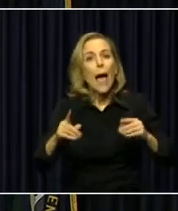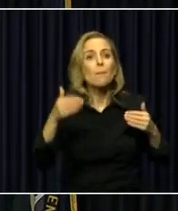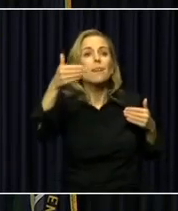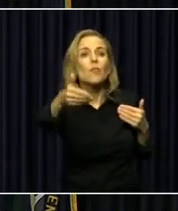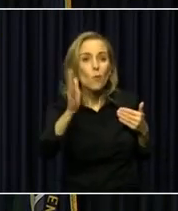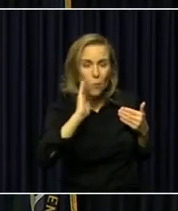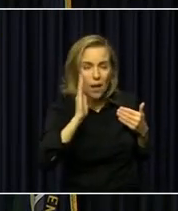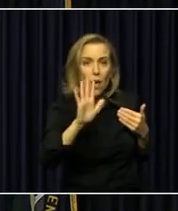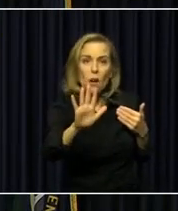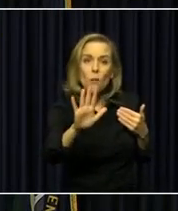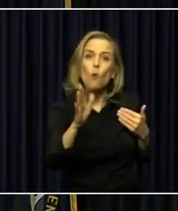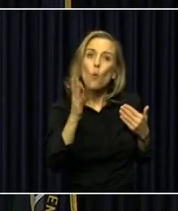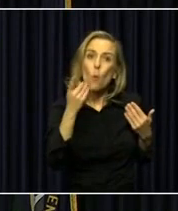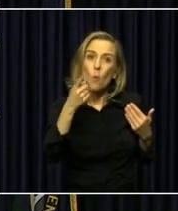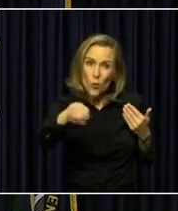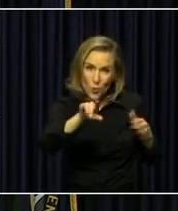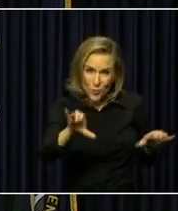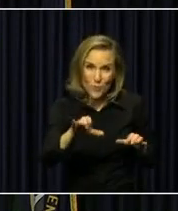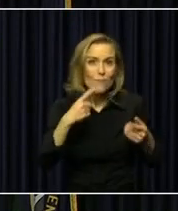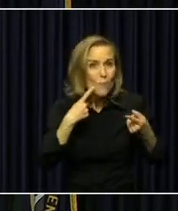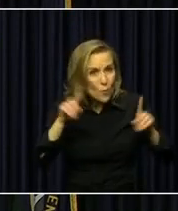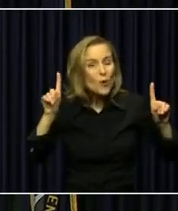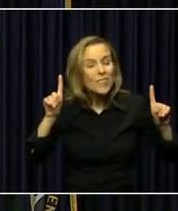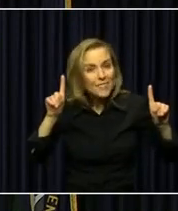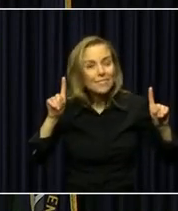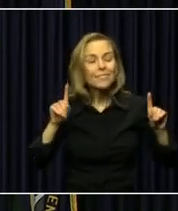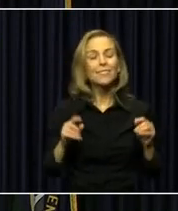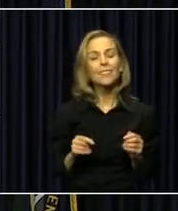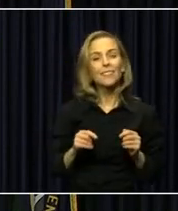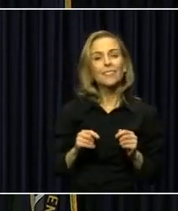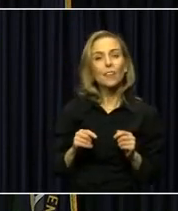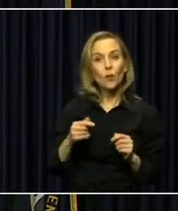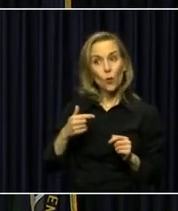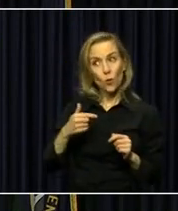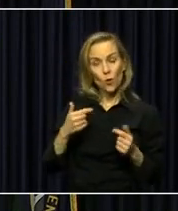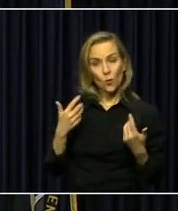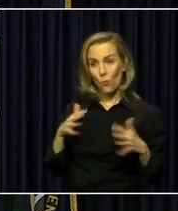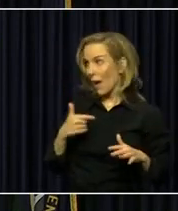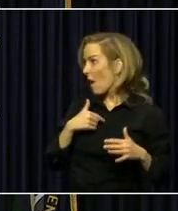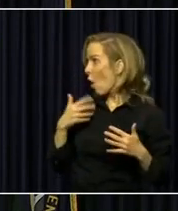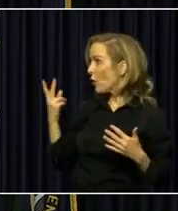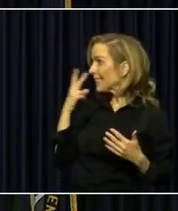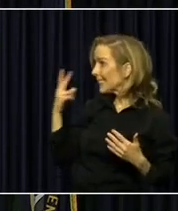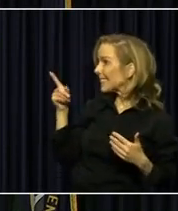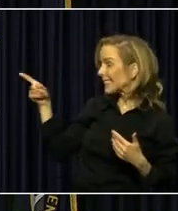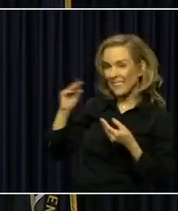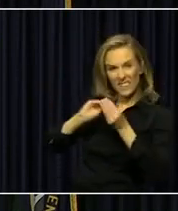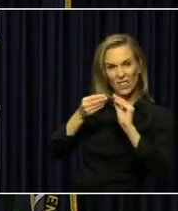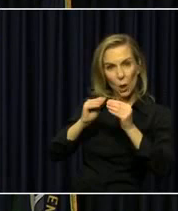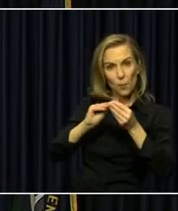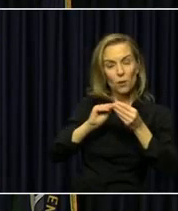COUNTY AND IT WAS METCALF COUNTY, AND THEIR POINT WAS IT DOESN'T HAVE GUESS A DOCUMENTED CASE OF THE CORONAVIRUS.